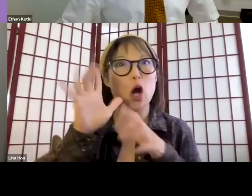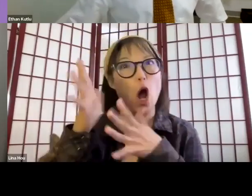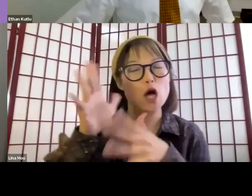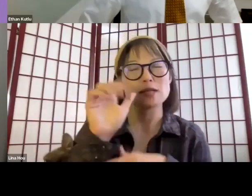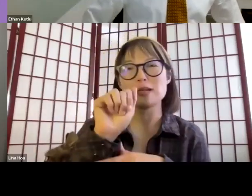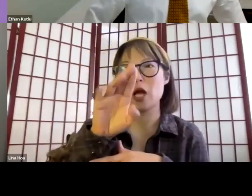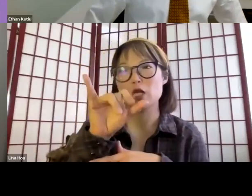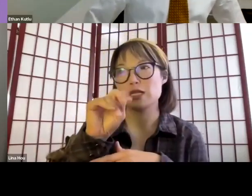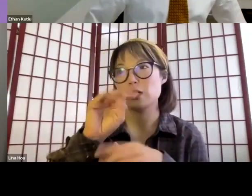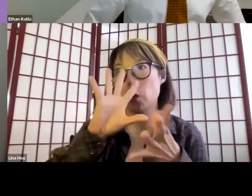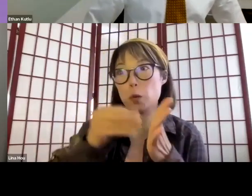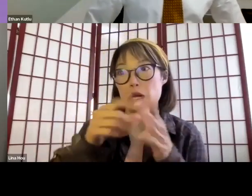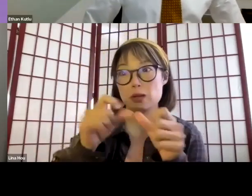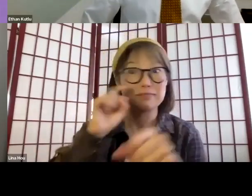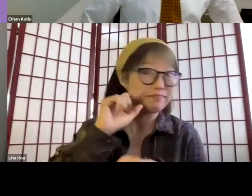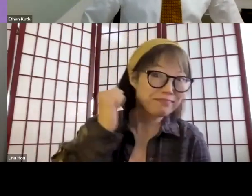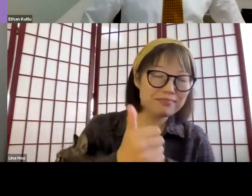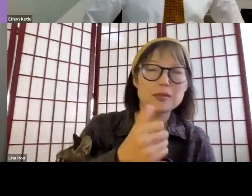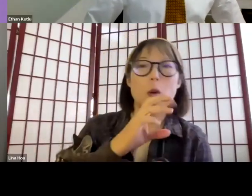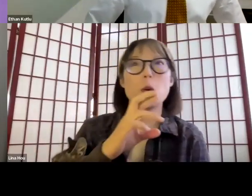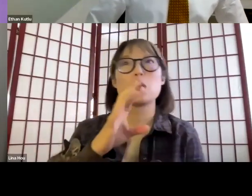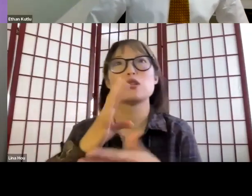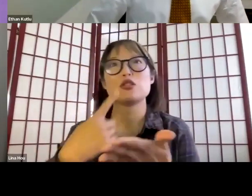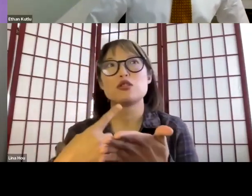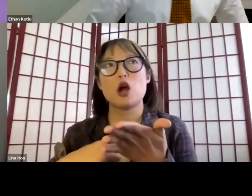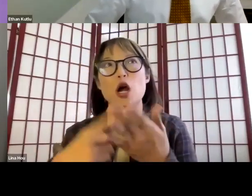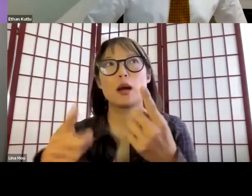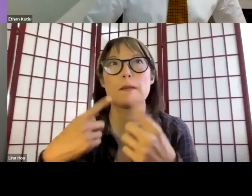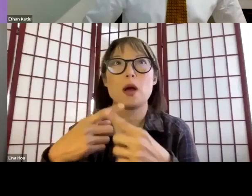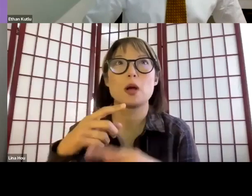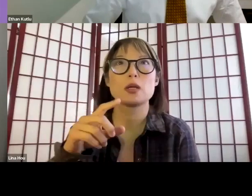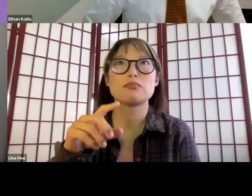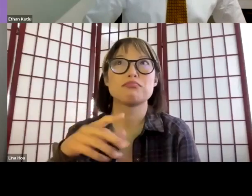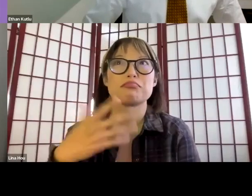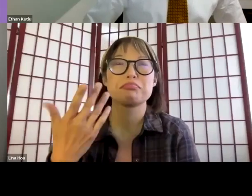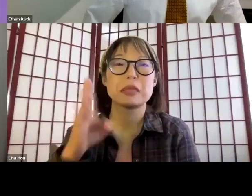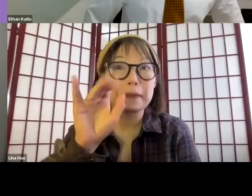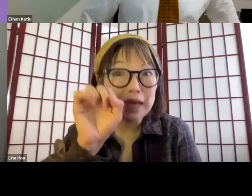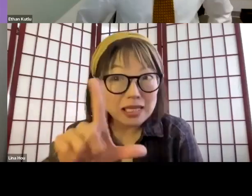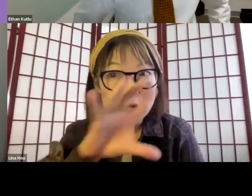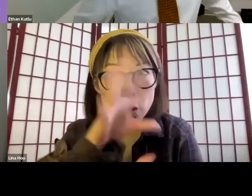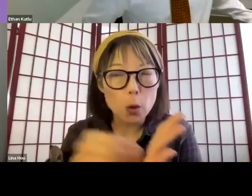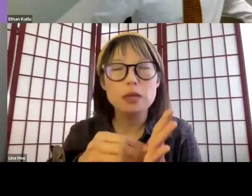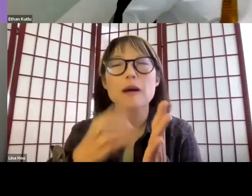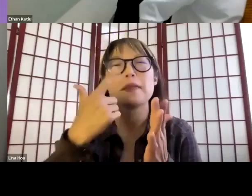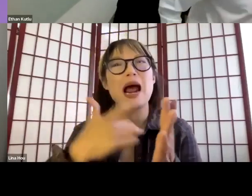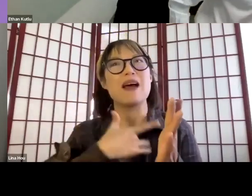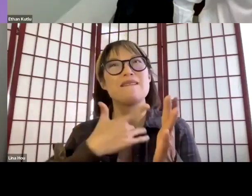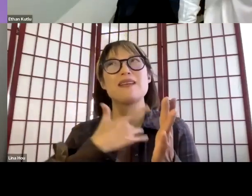The first one, Auslan corpus linguistics that was set up, or are we talking about BSL corpus?